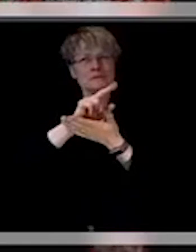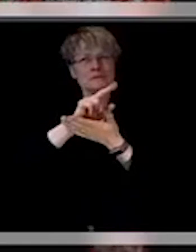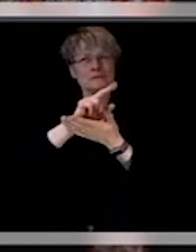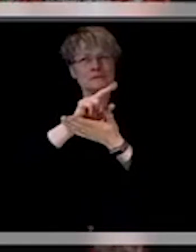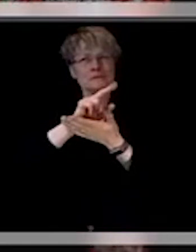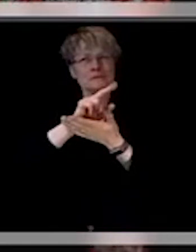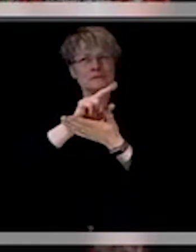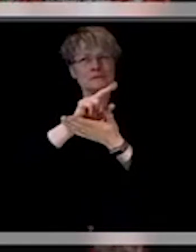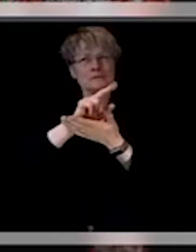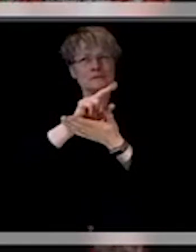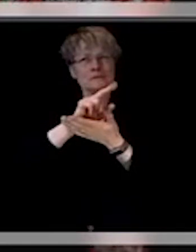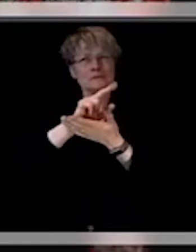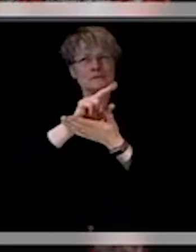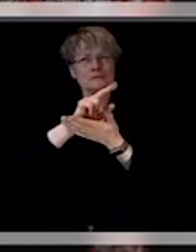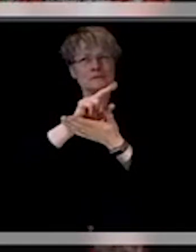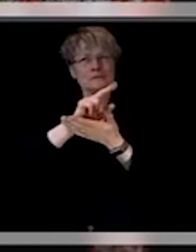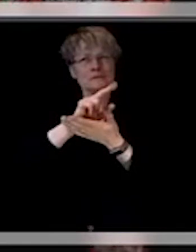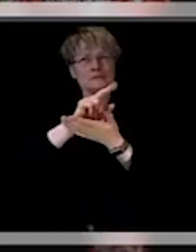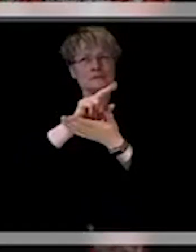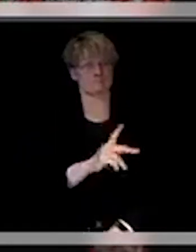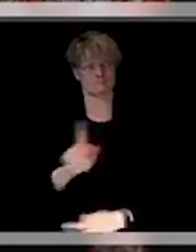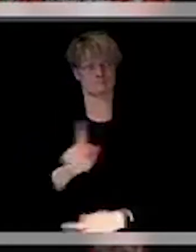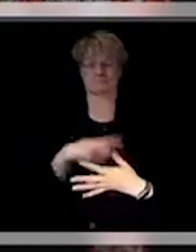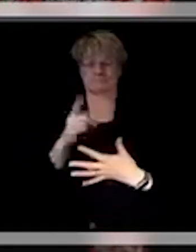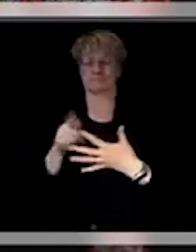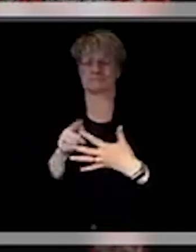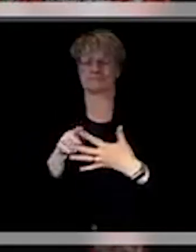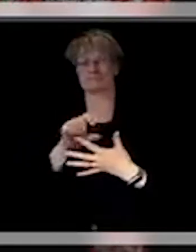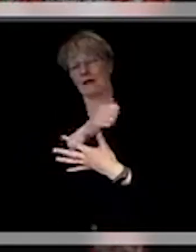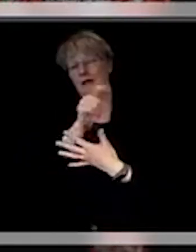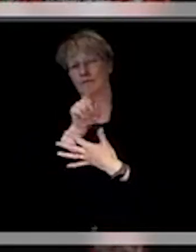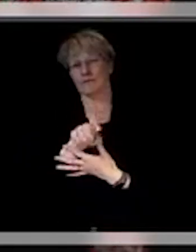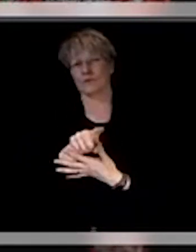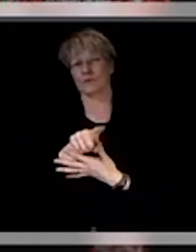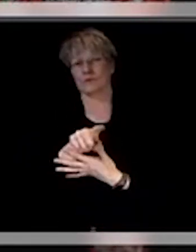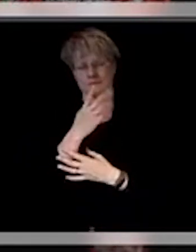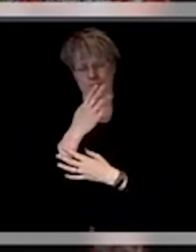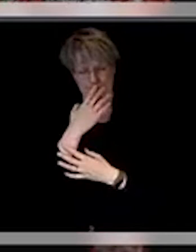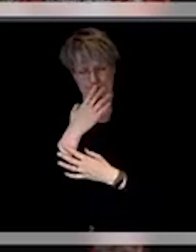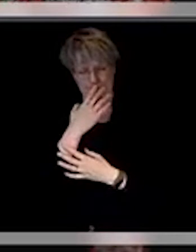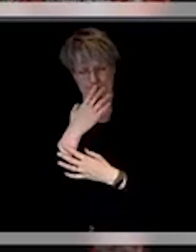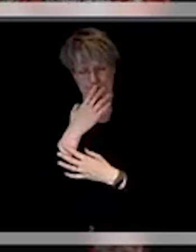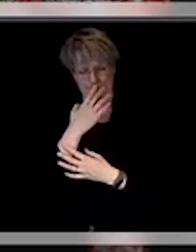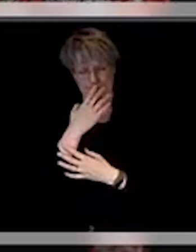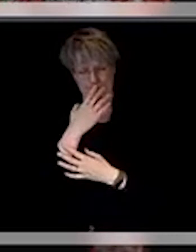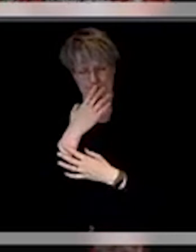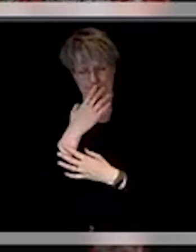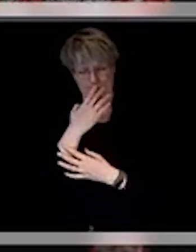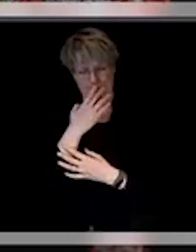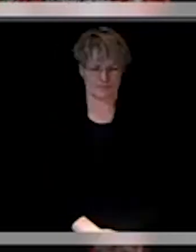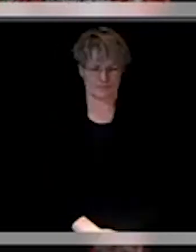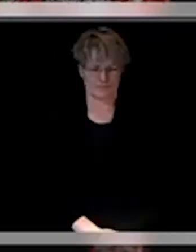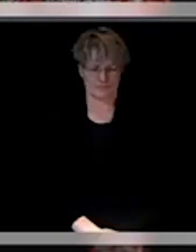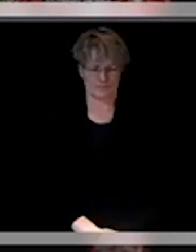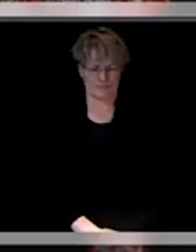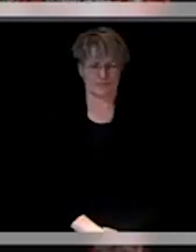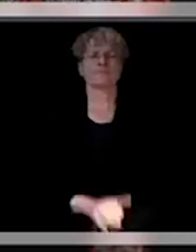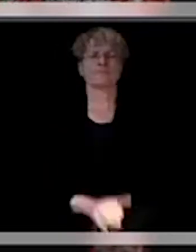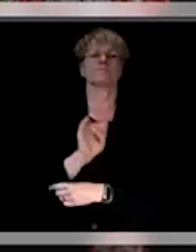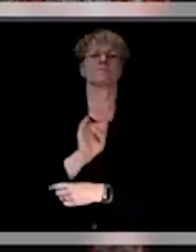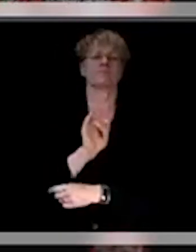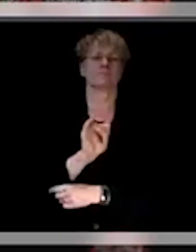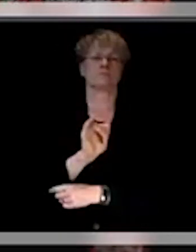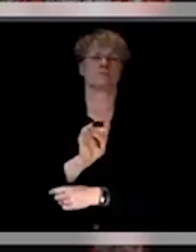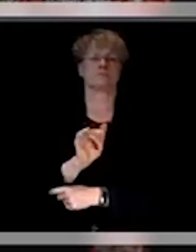And then, let's see here was everything I was gonna ask…I see I think we're at still